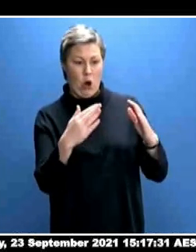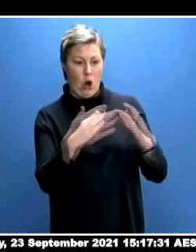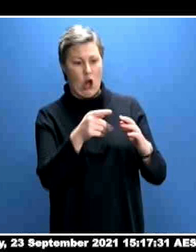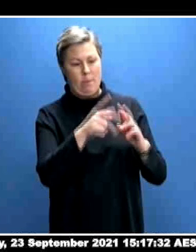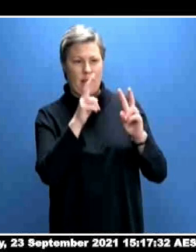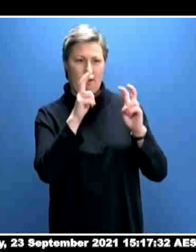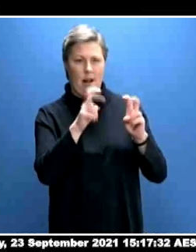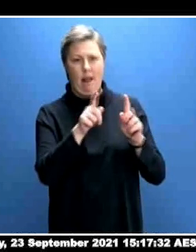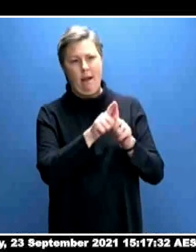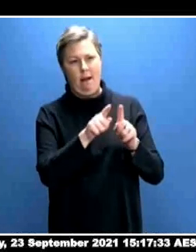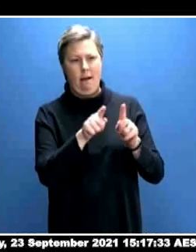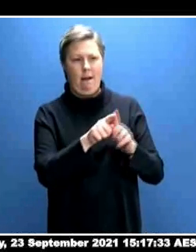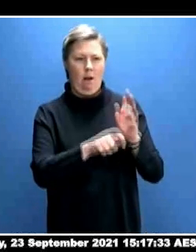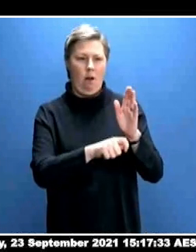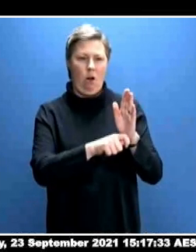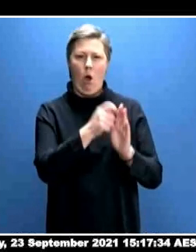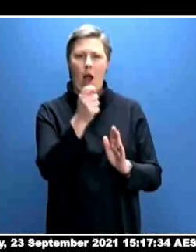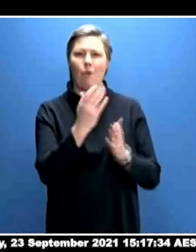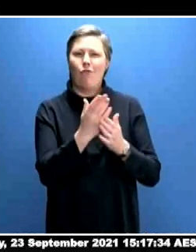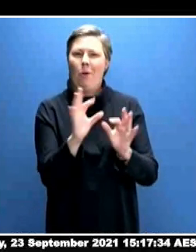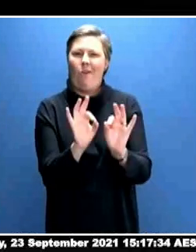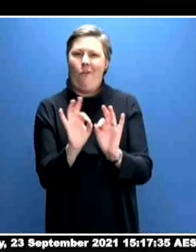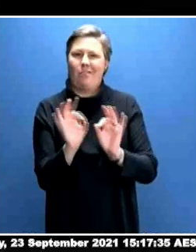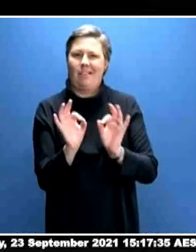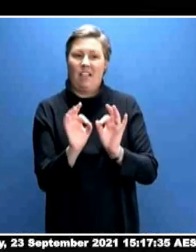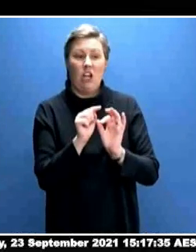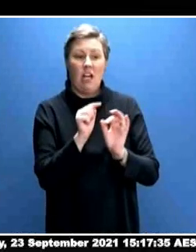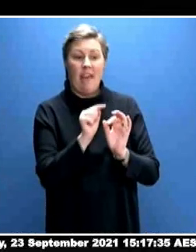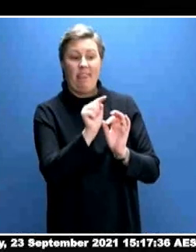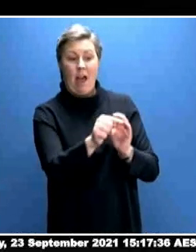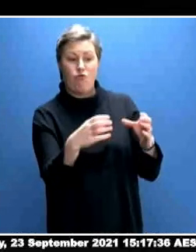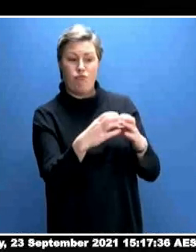in a Secure Care facility as such. She was freely able to come and go.